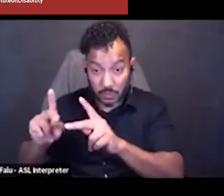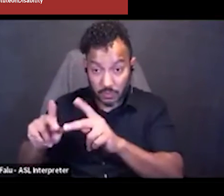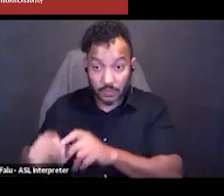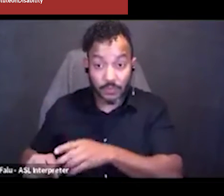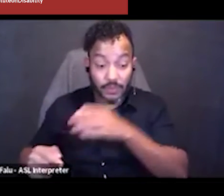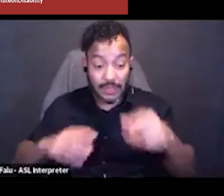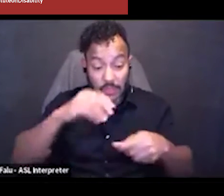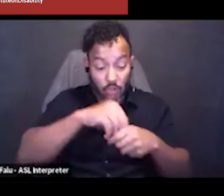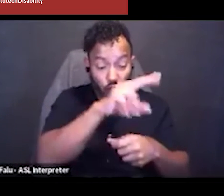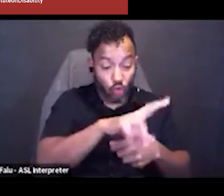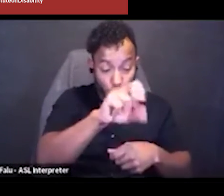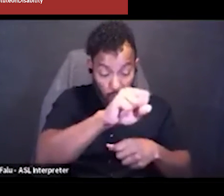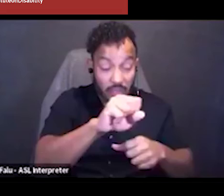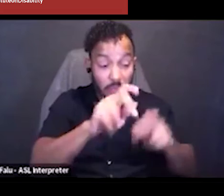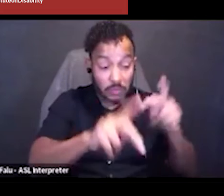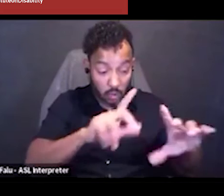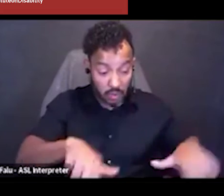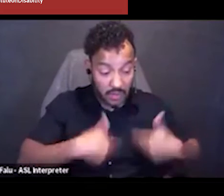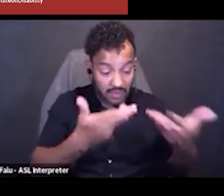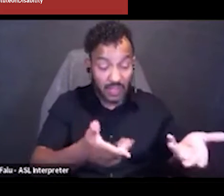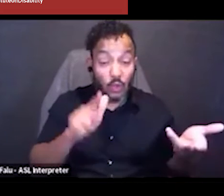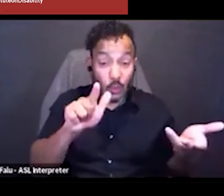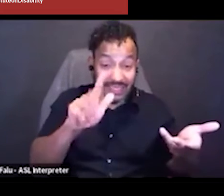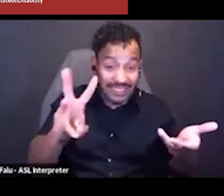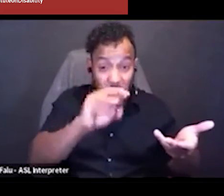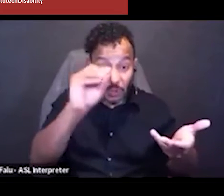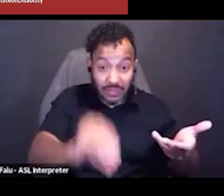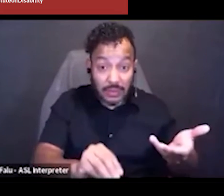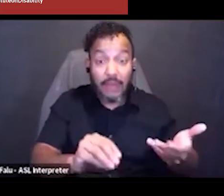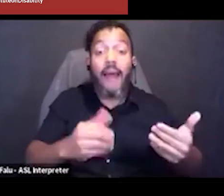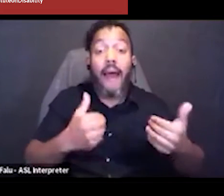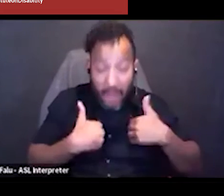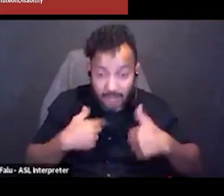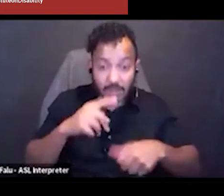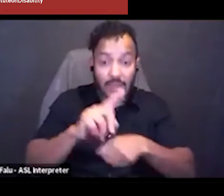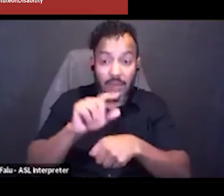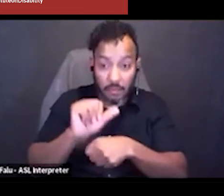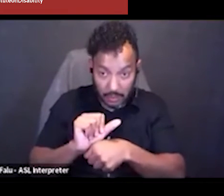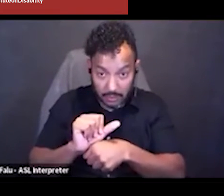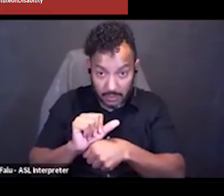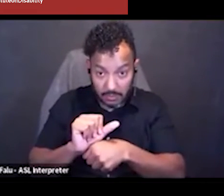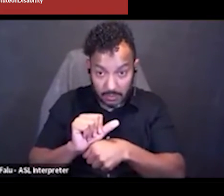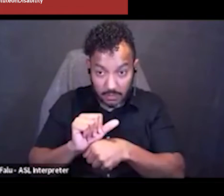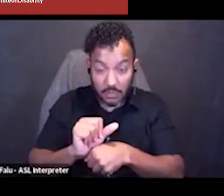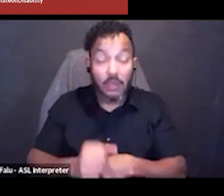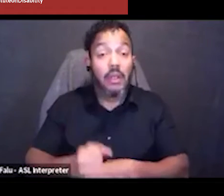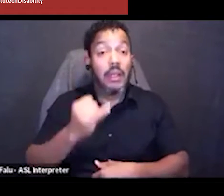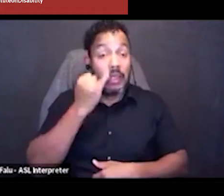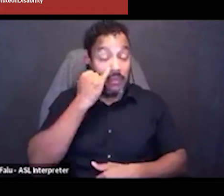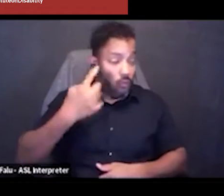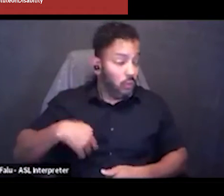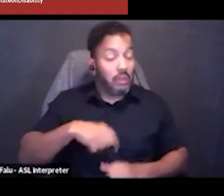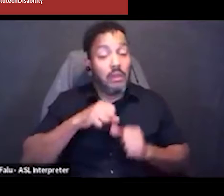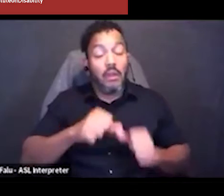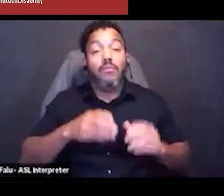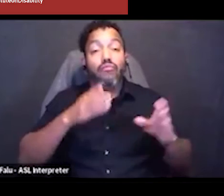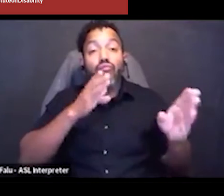people with disabilities, as long as we keep planning as though people with disabilities